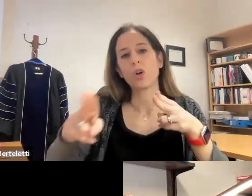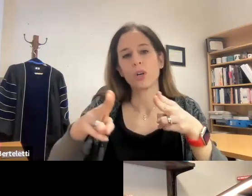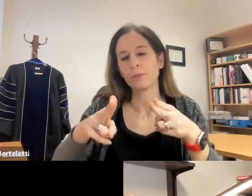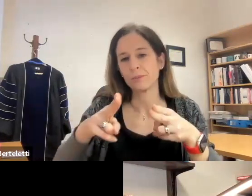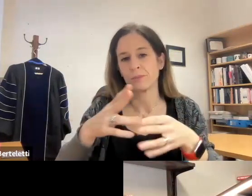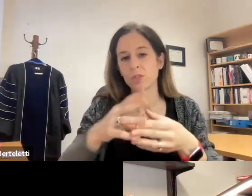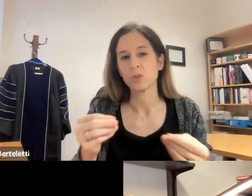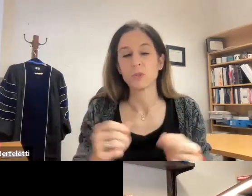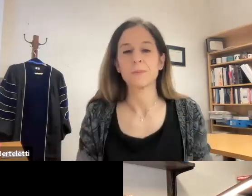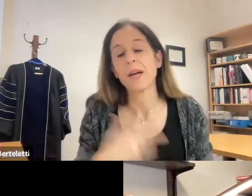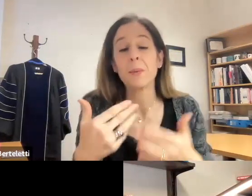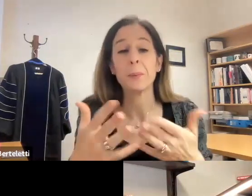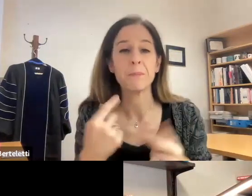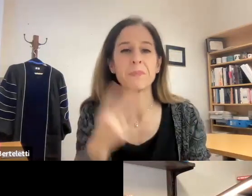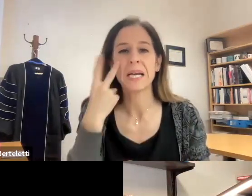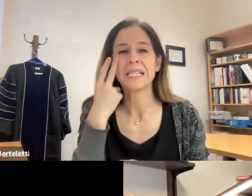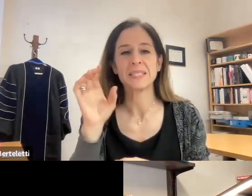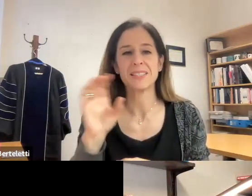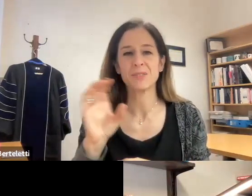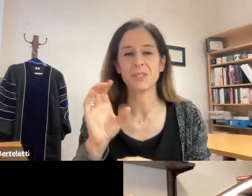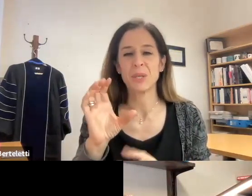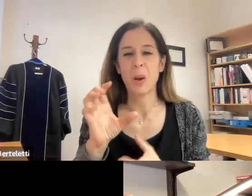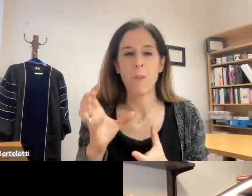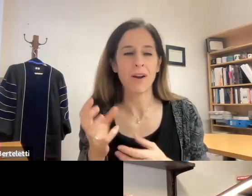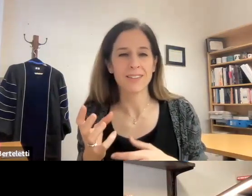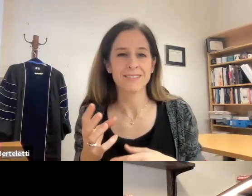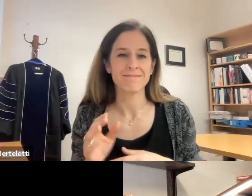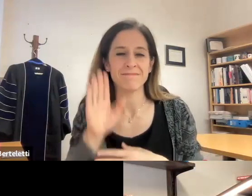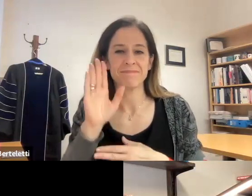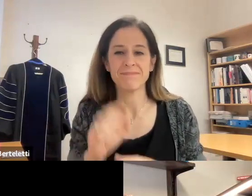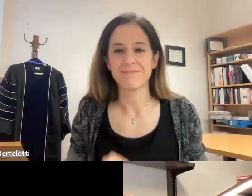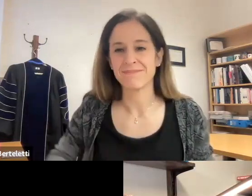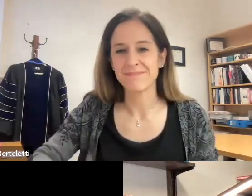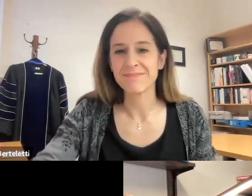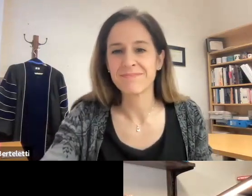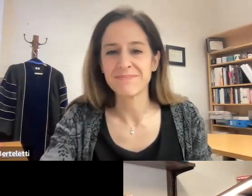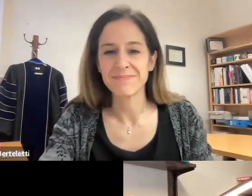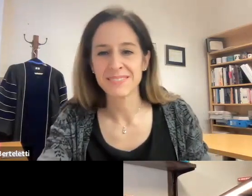there's maybe difference between long and short-term solutions. Christina, I see you've raised your hand.